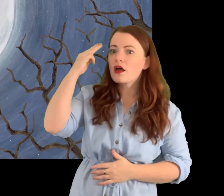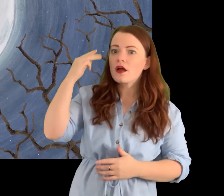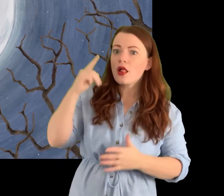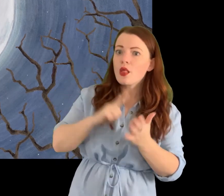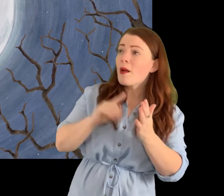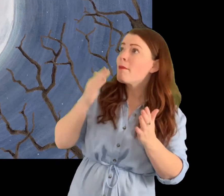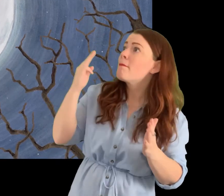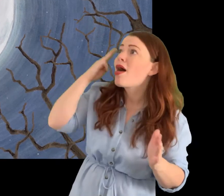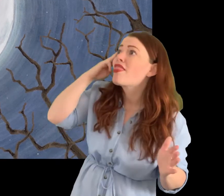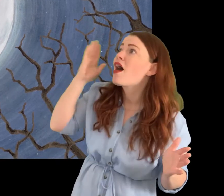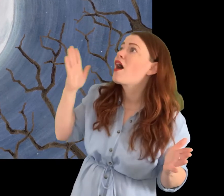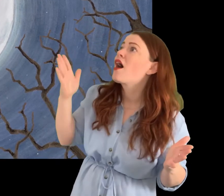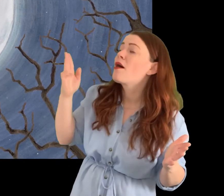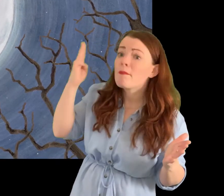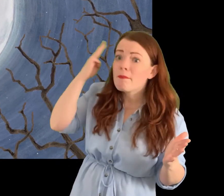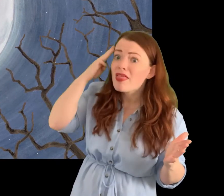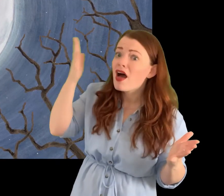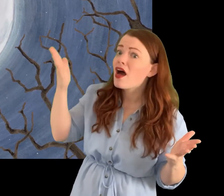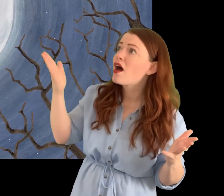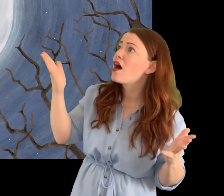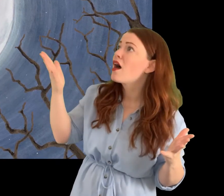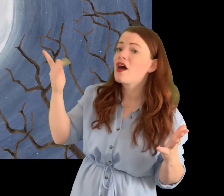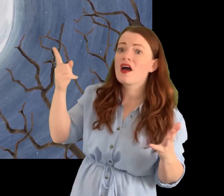“Mother” called Luna out loud “Mother”